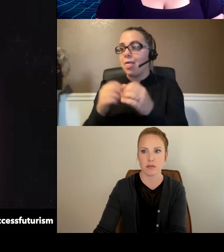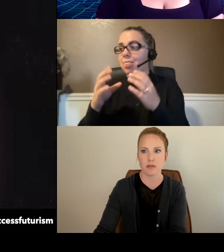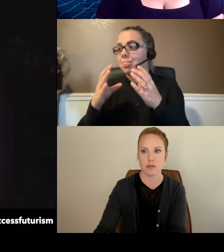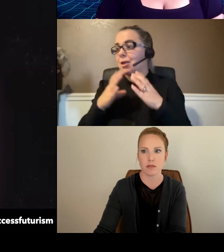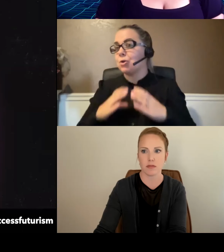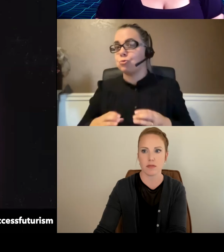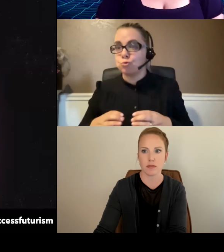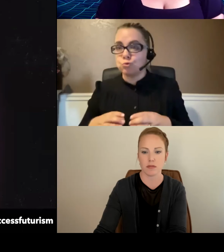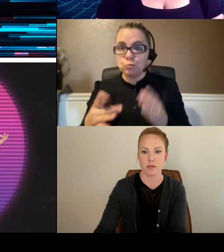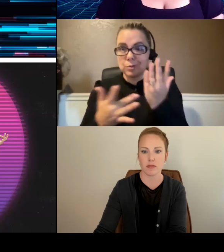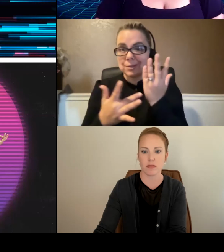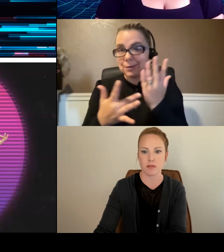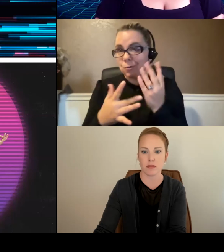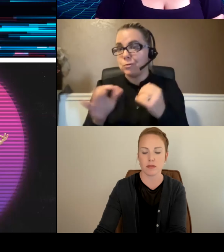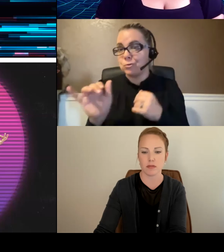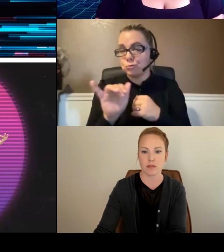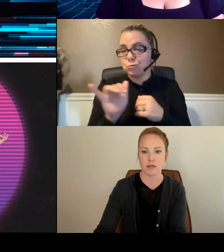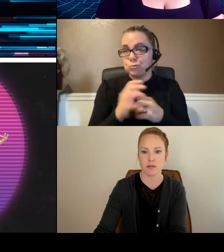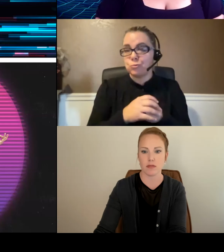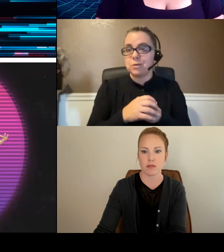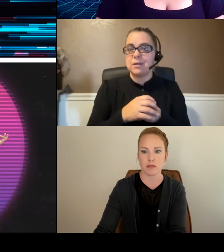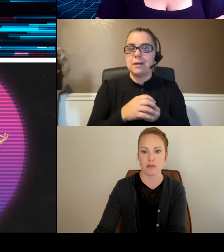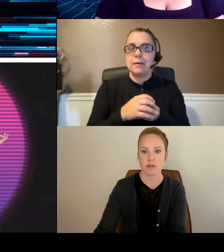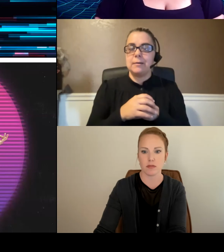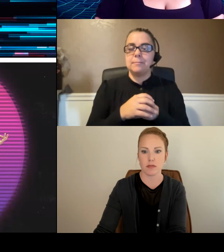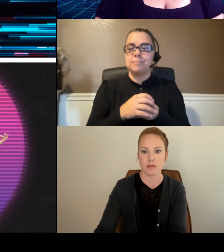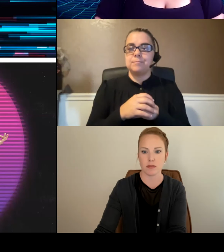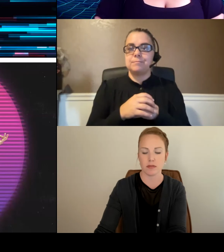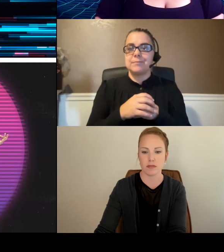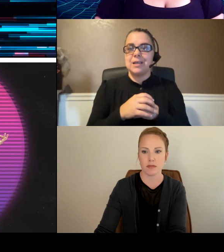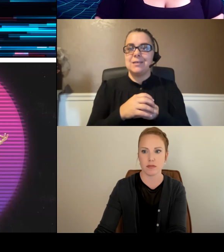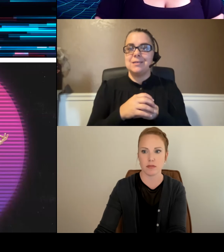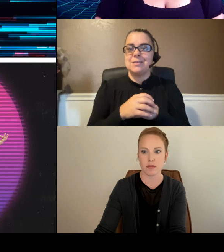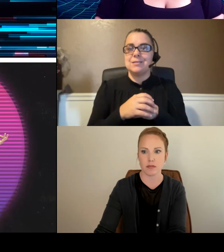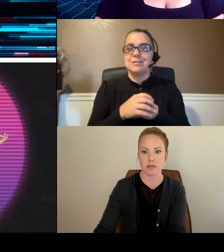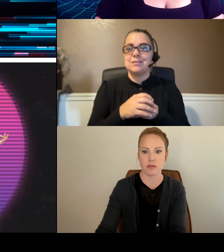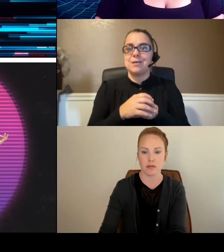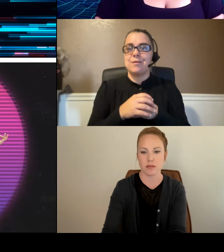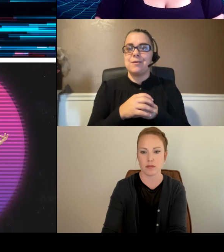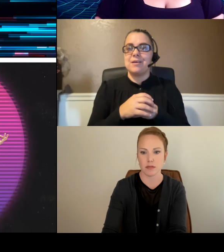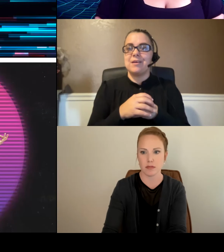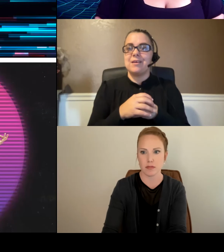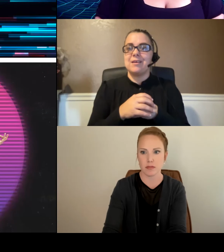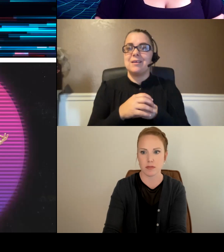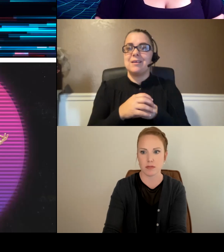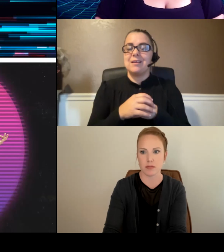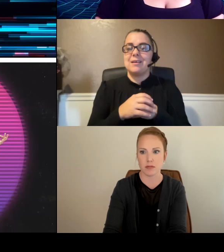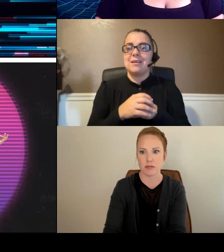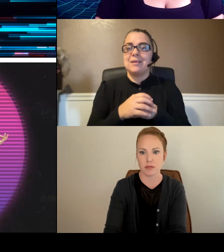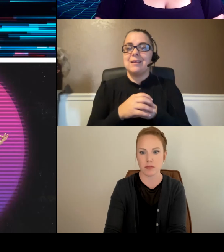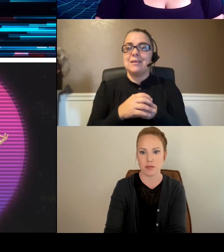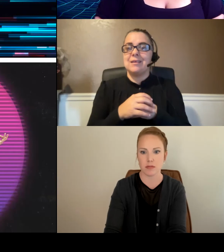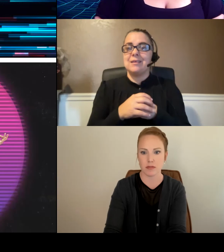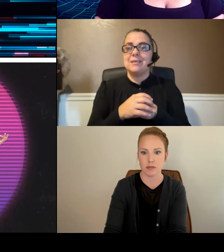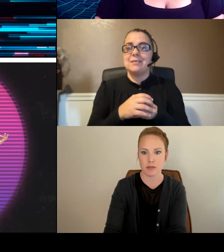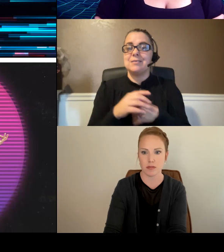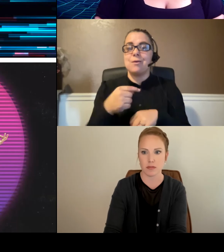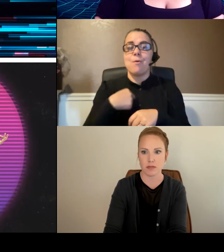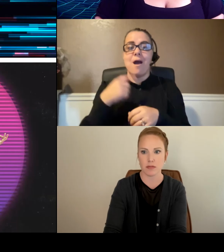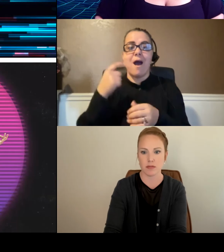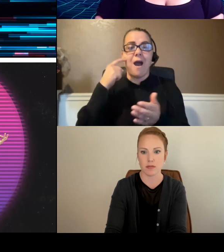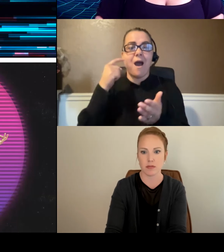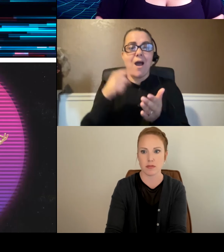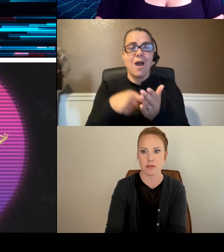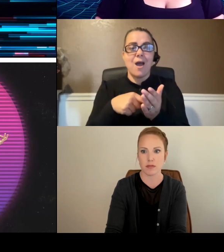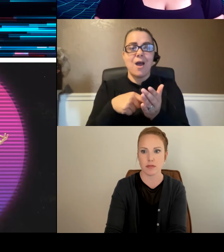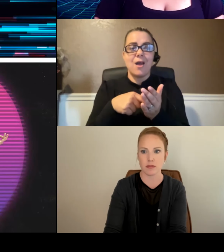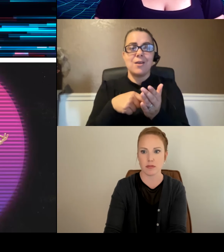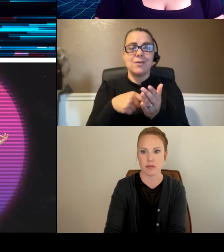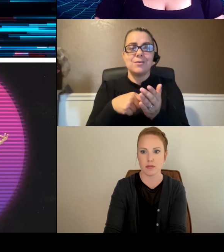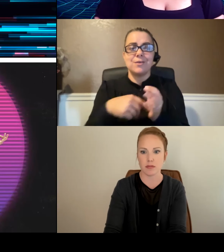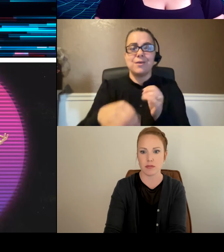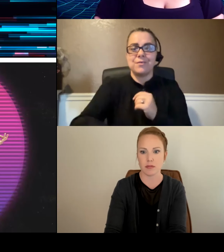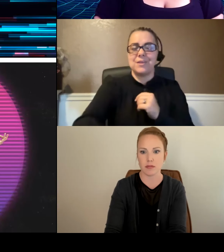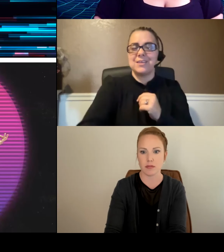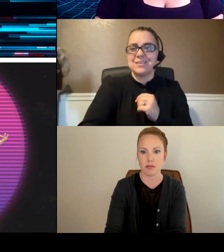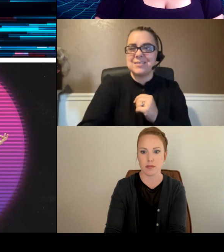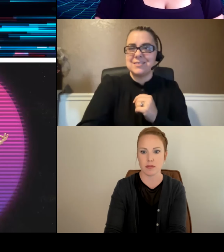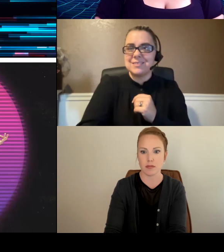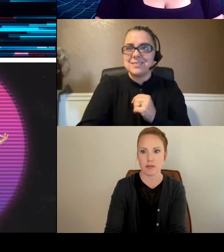this one, I really don't have where I see a lot of positives in it. Especially when you are